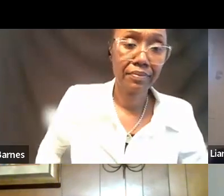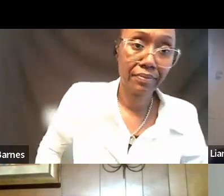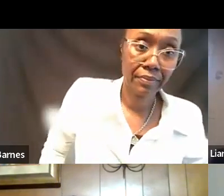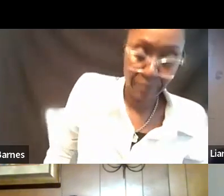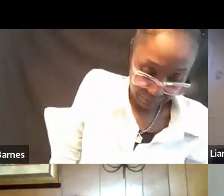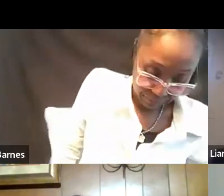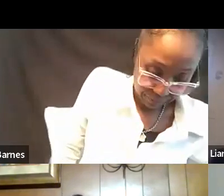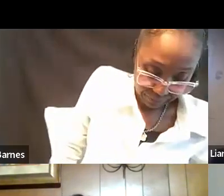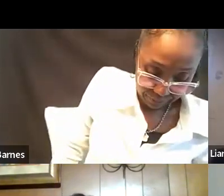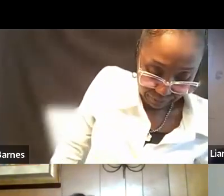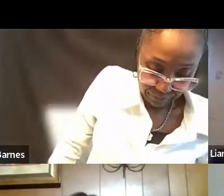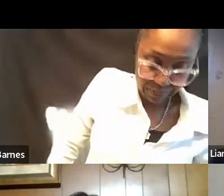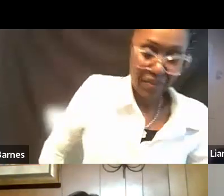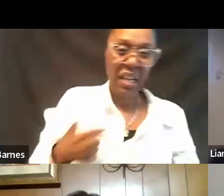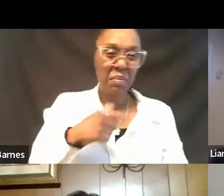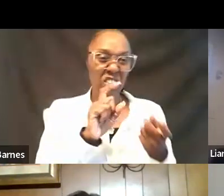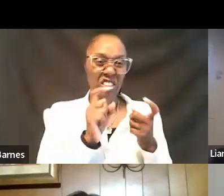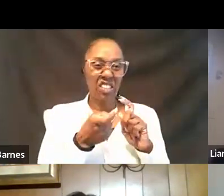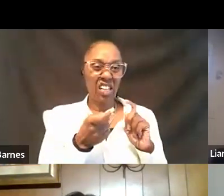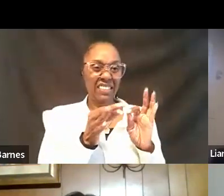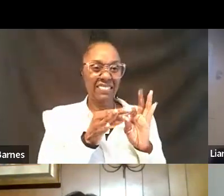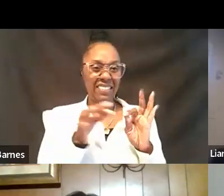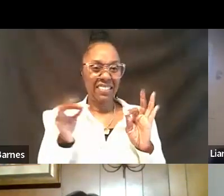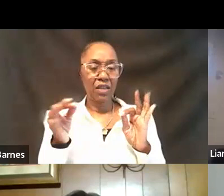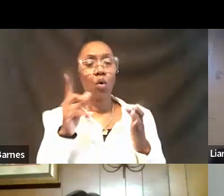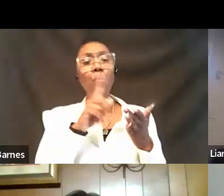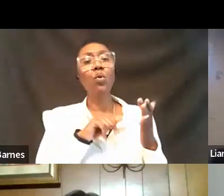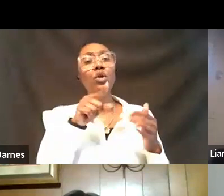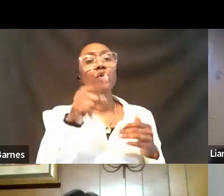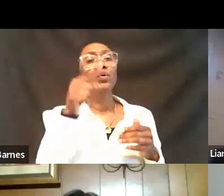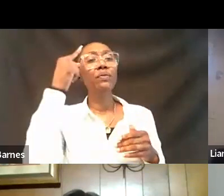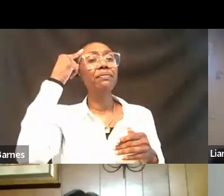So let me rephrase that a little bit. What do you think are the biggest?